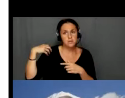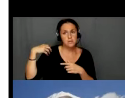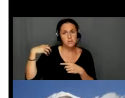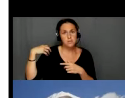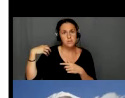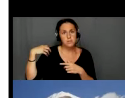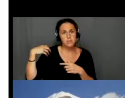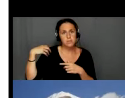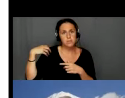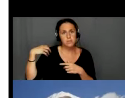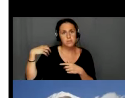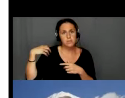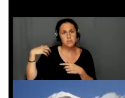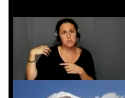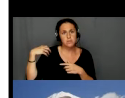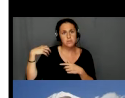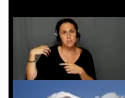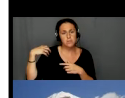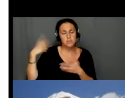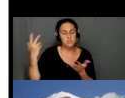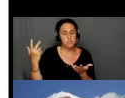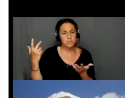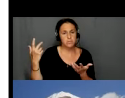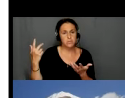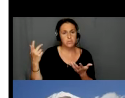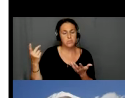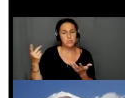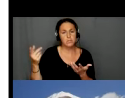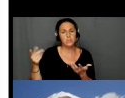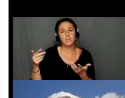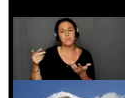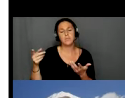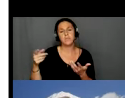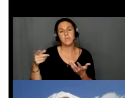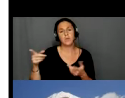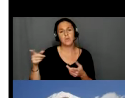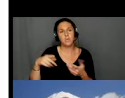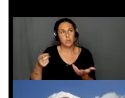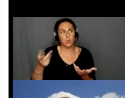working so that if there is an emergency, what we can do so that the